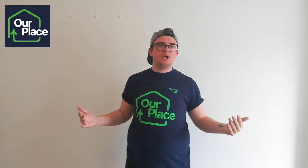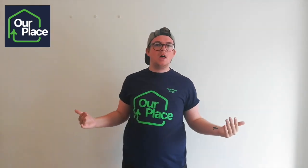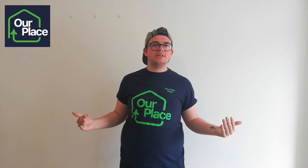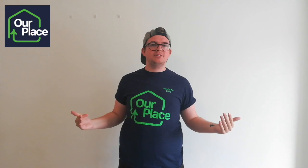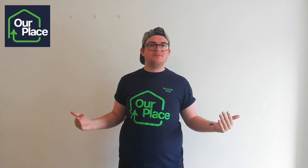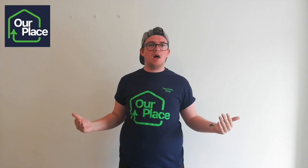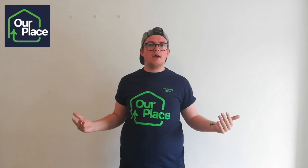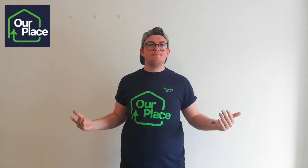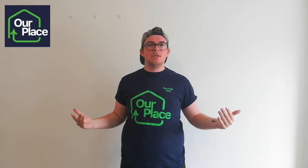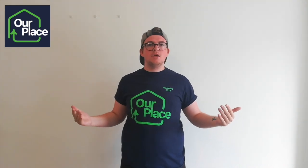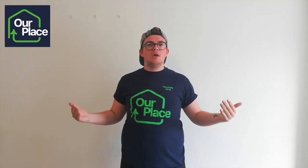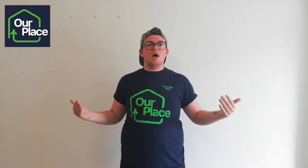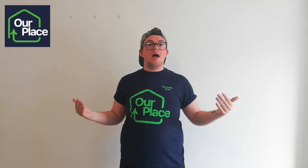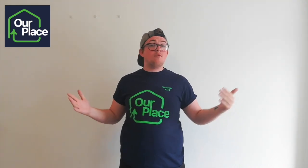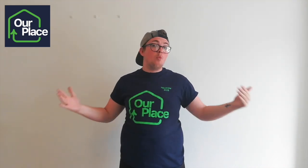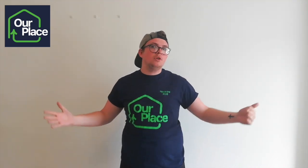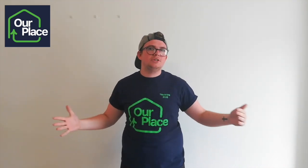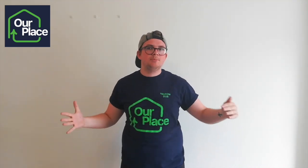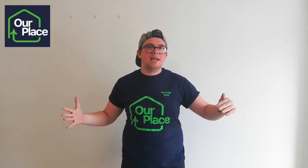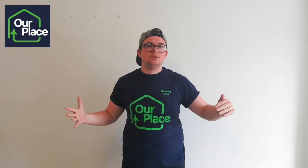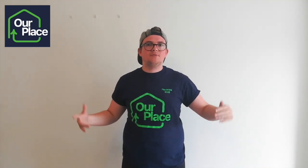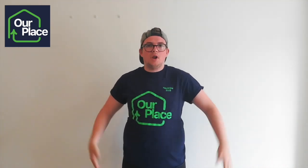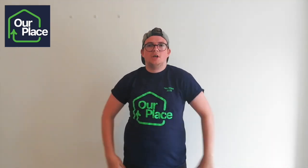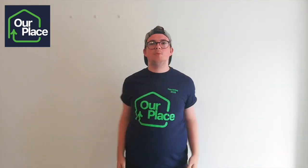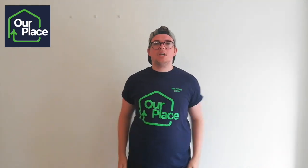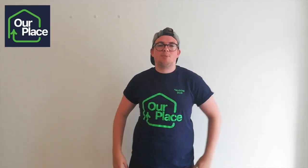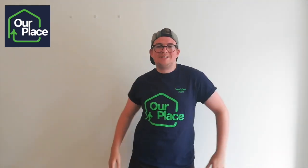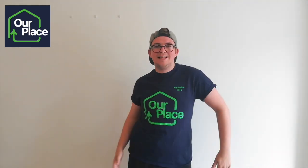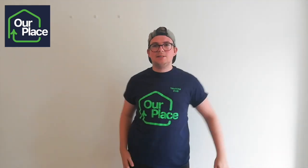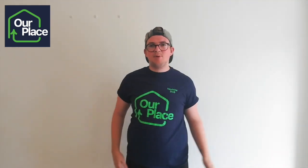likes to fly everyone wants to be able to fly so we're gonna pretend to be a